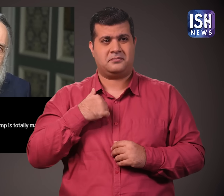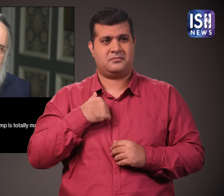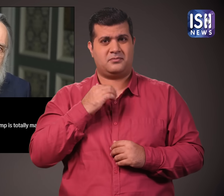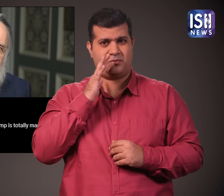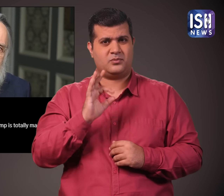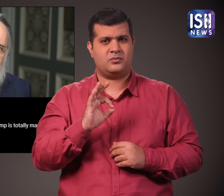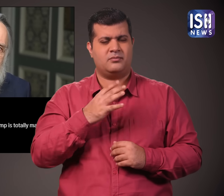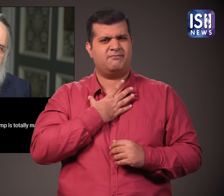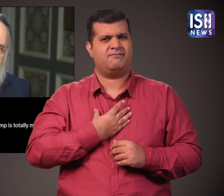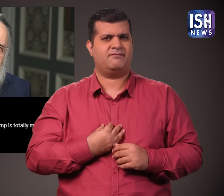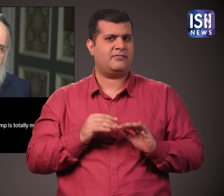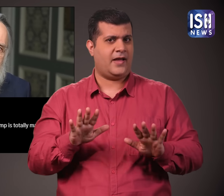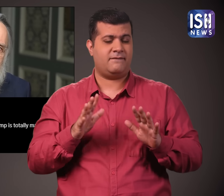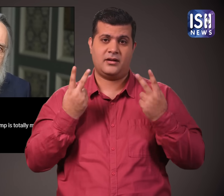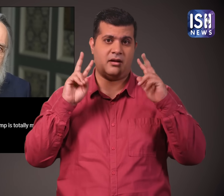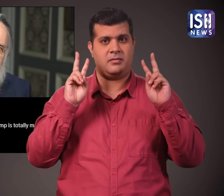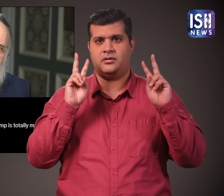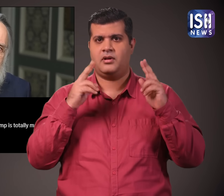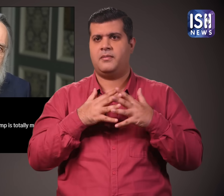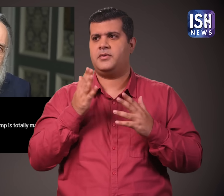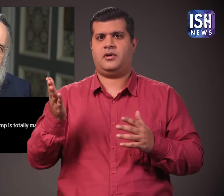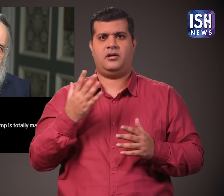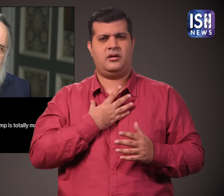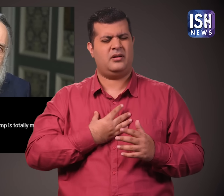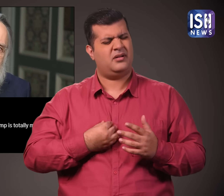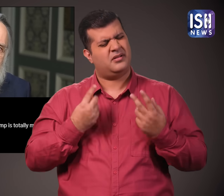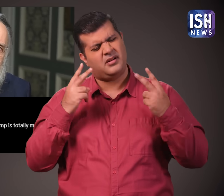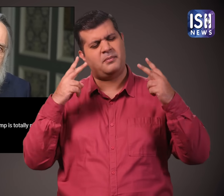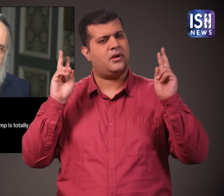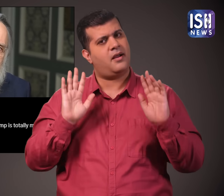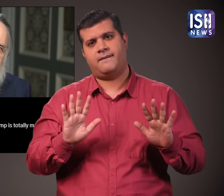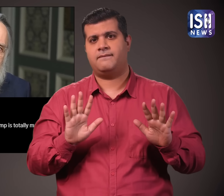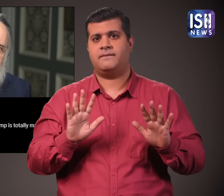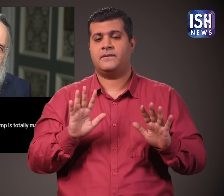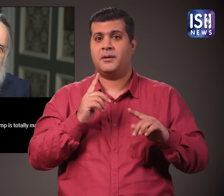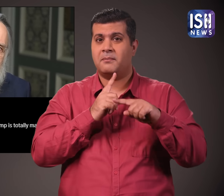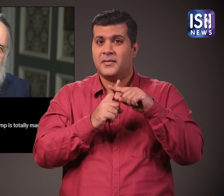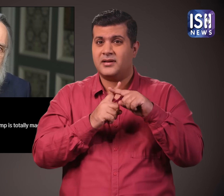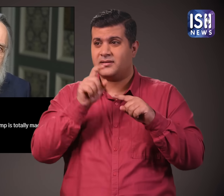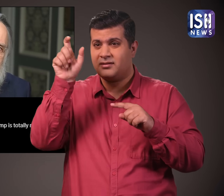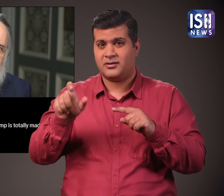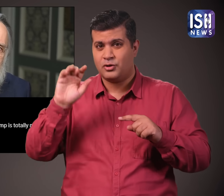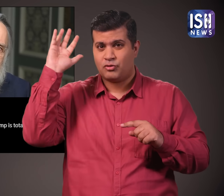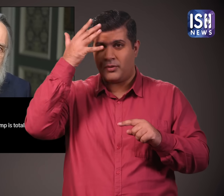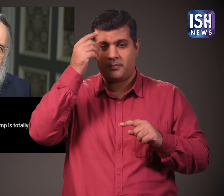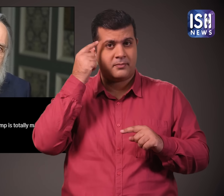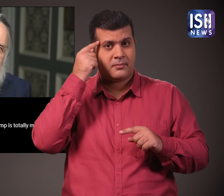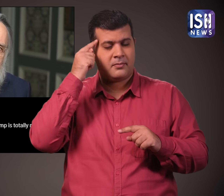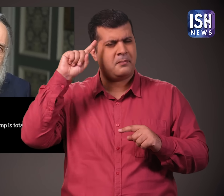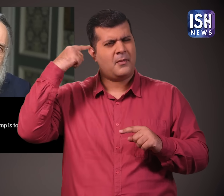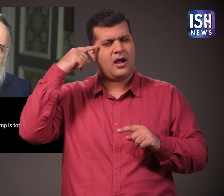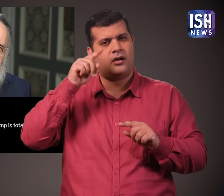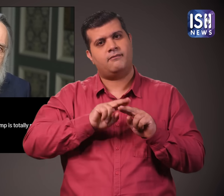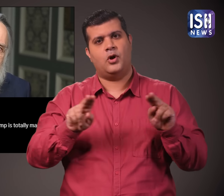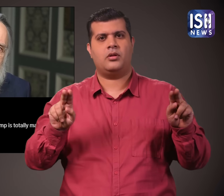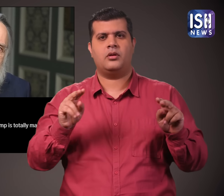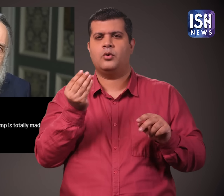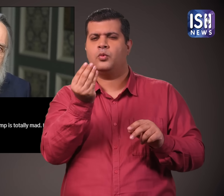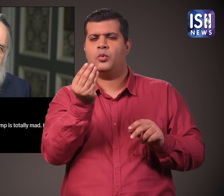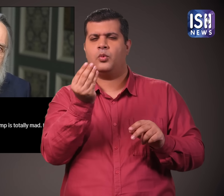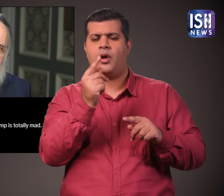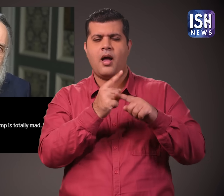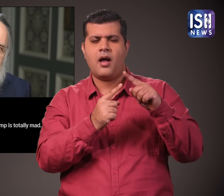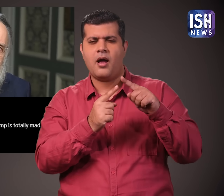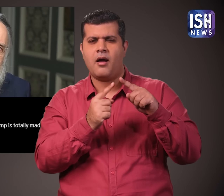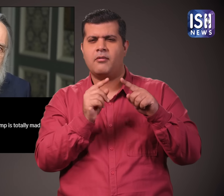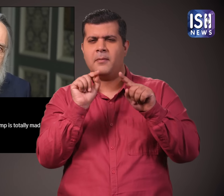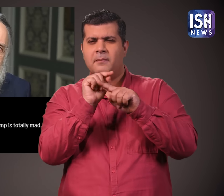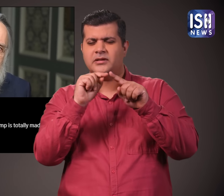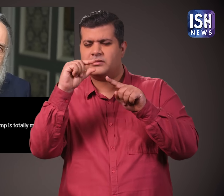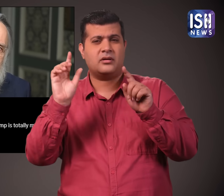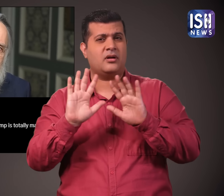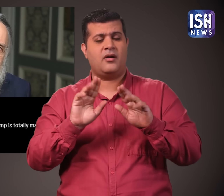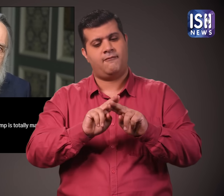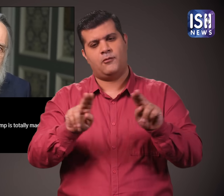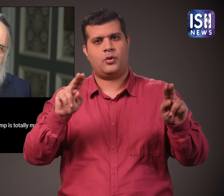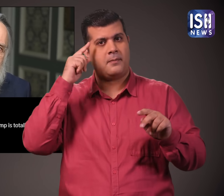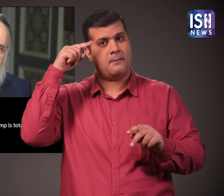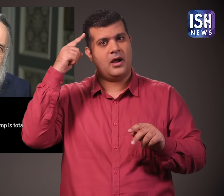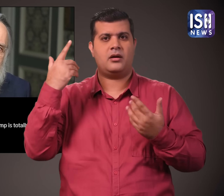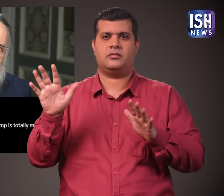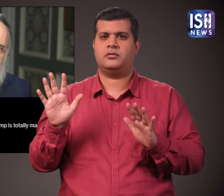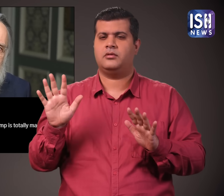“I come to very sad conclusion, "Donald Trump is totally mad, not even partially.